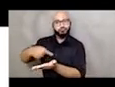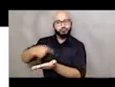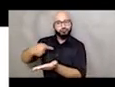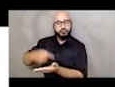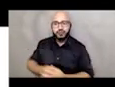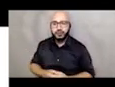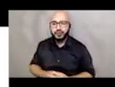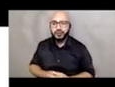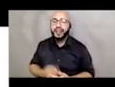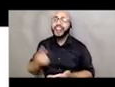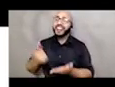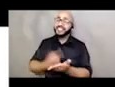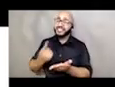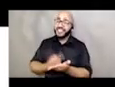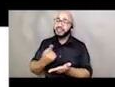And sometimes it's hard for us to set those boundaries